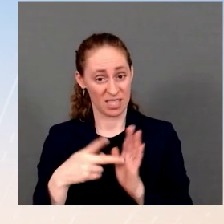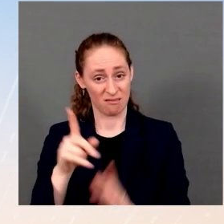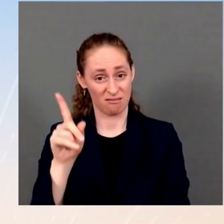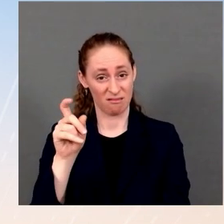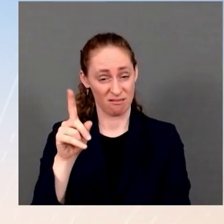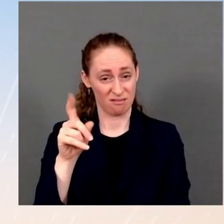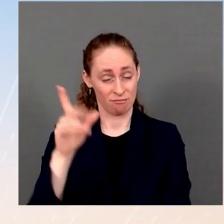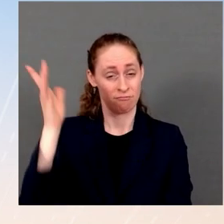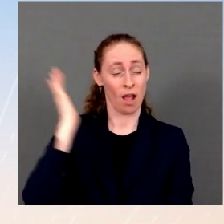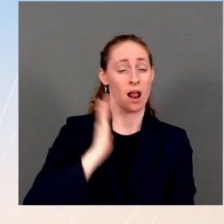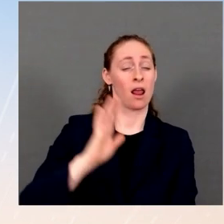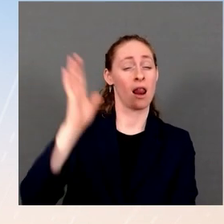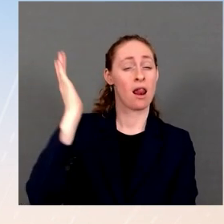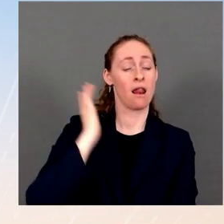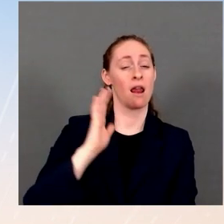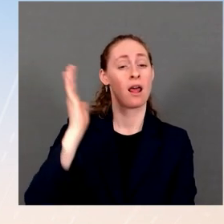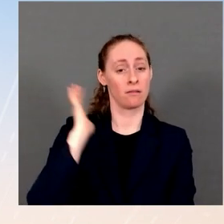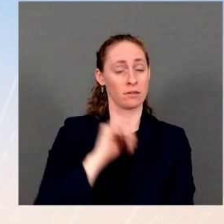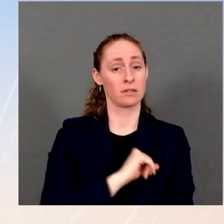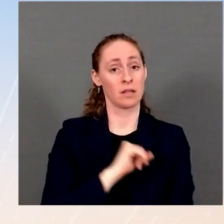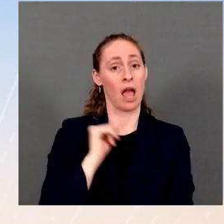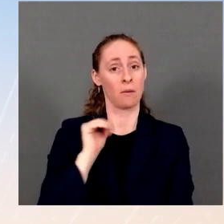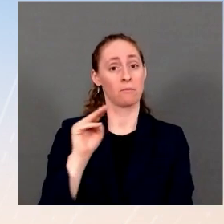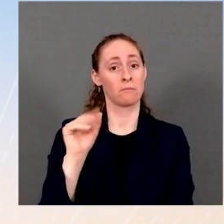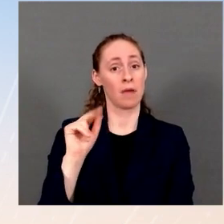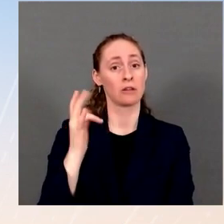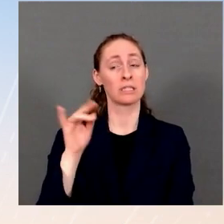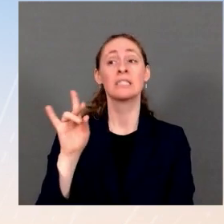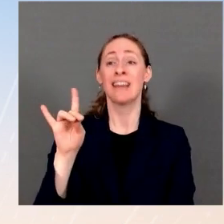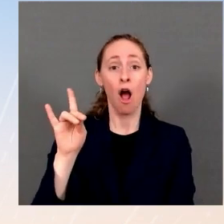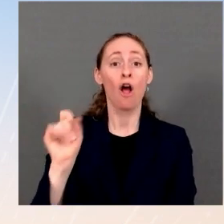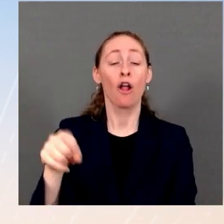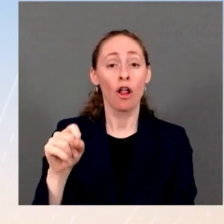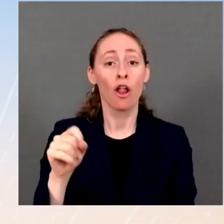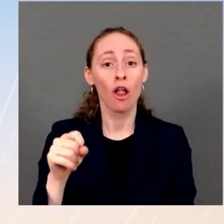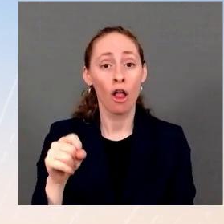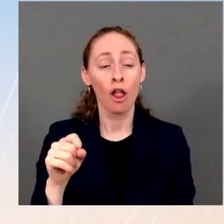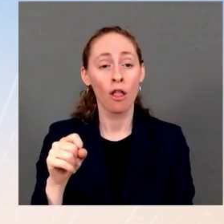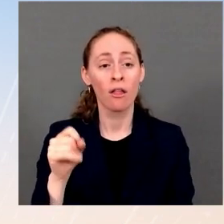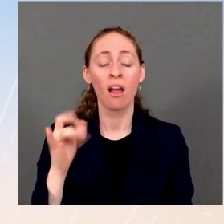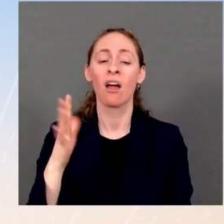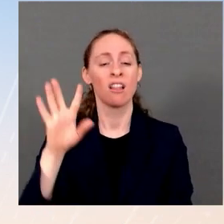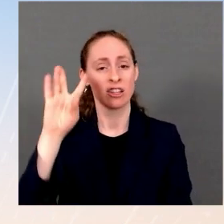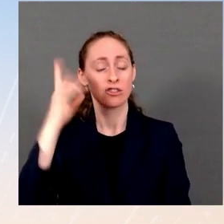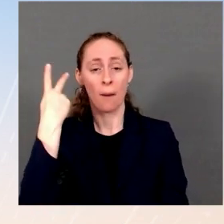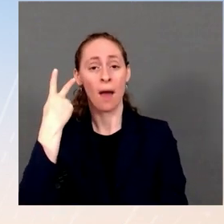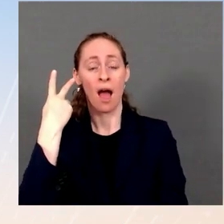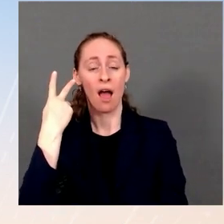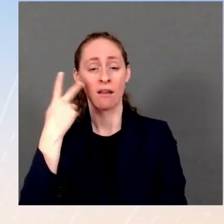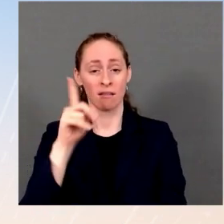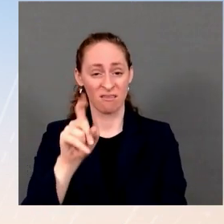before ? Ms. Jean-Pierre: Look, Justin, as I said, we're -- I'm not going to get into private conversations.